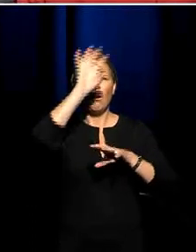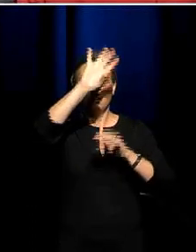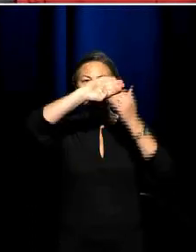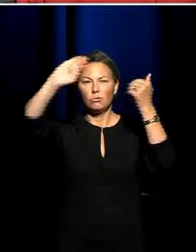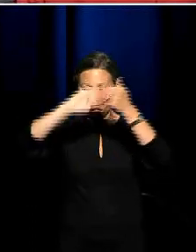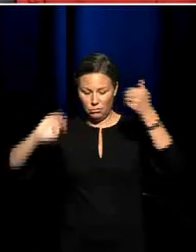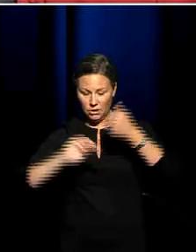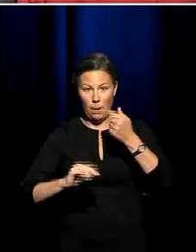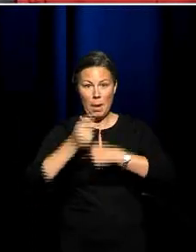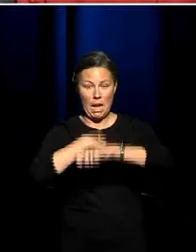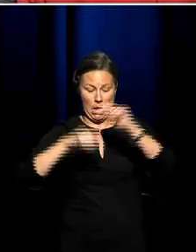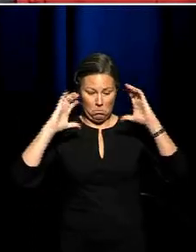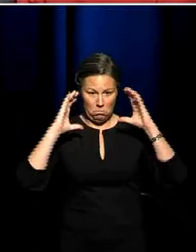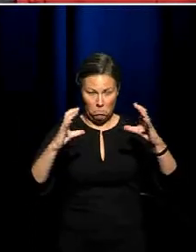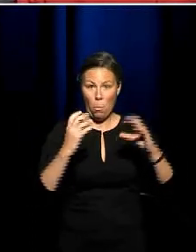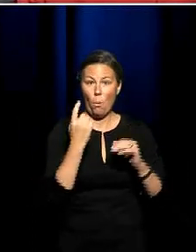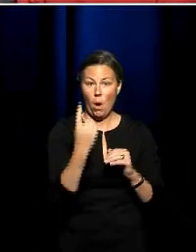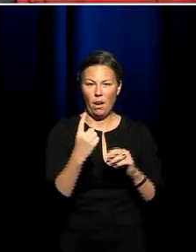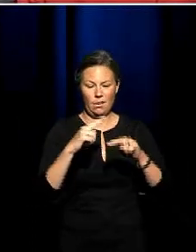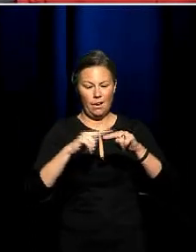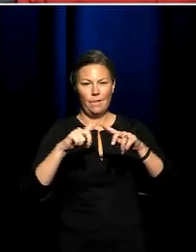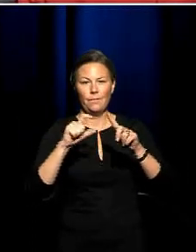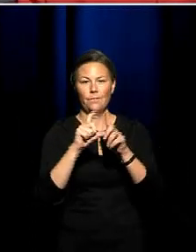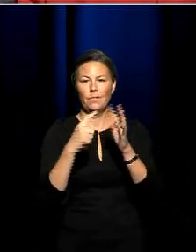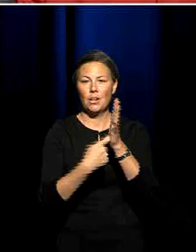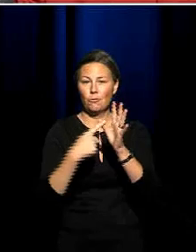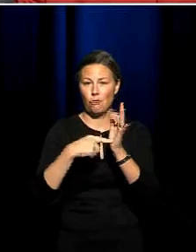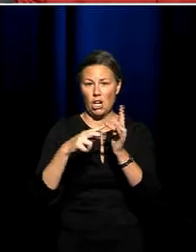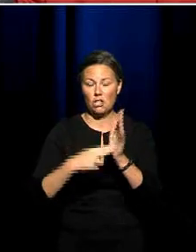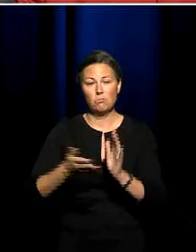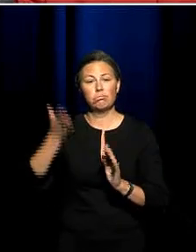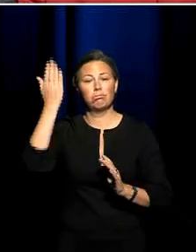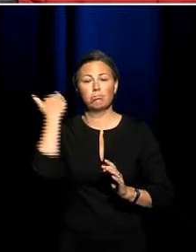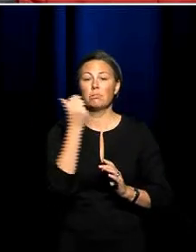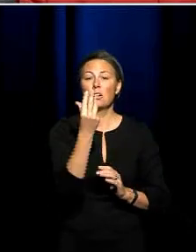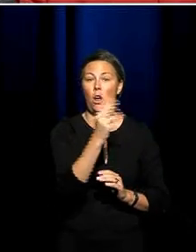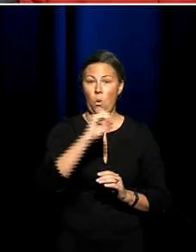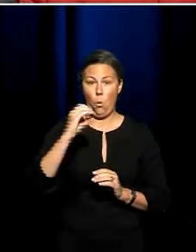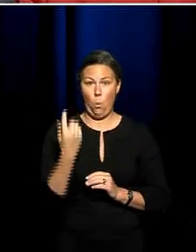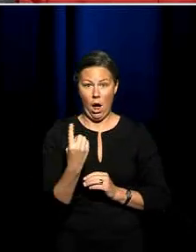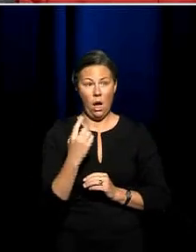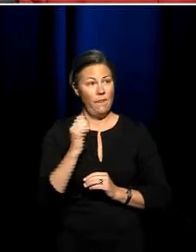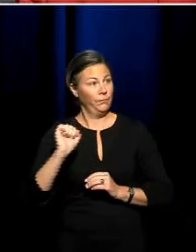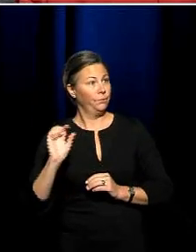Australian nation on 1 January 1901. This very early national legislation shows